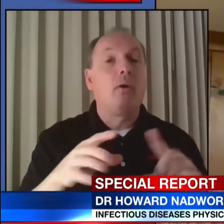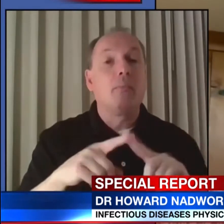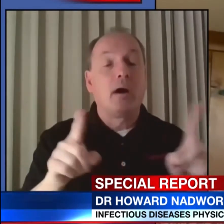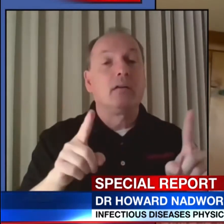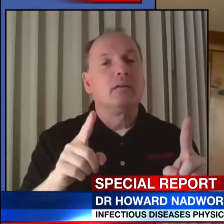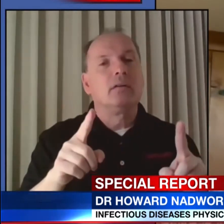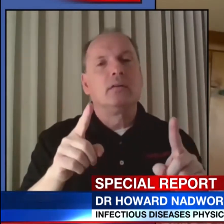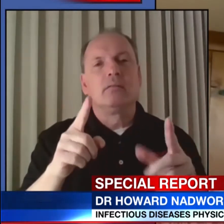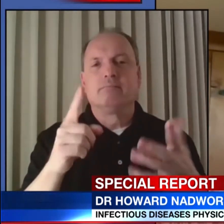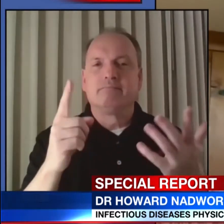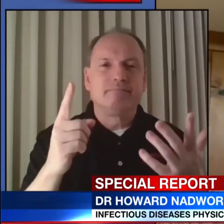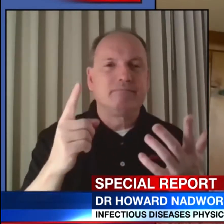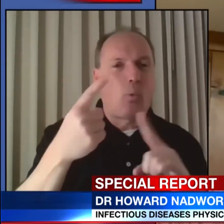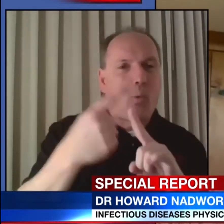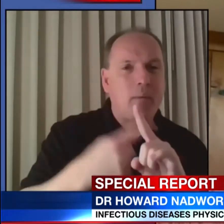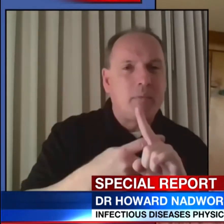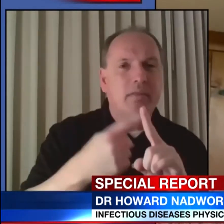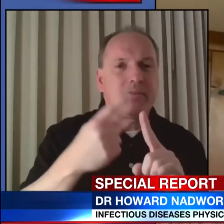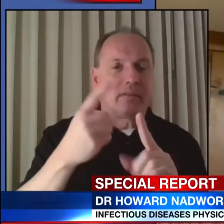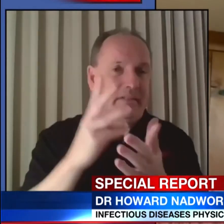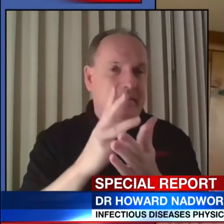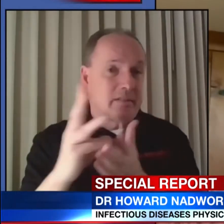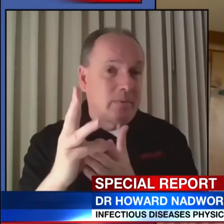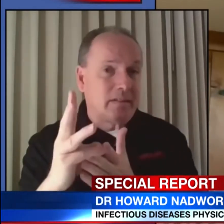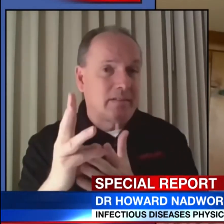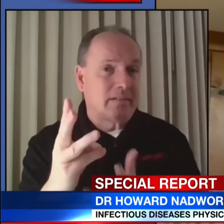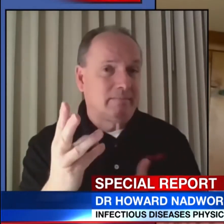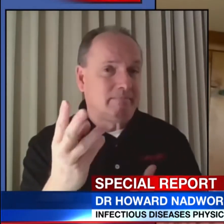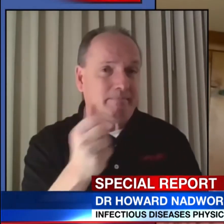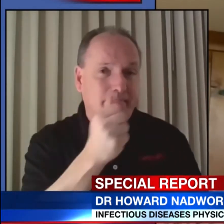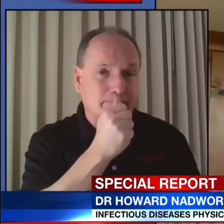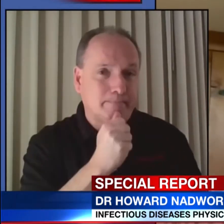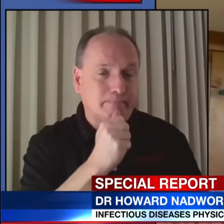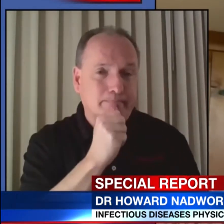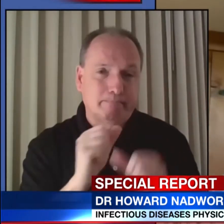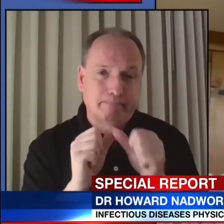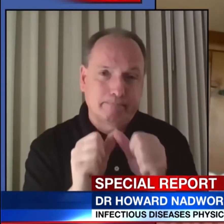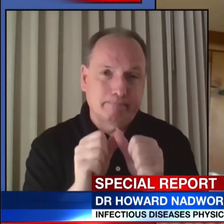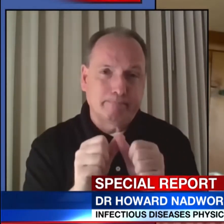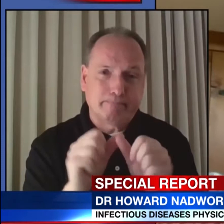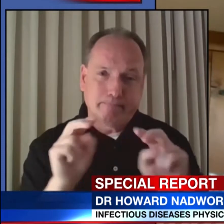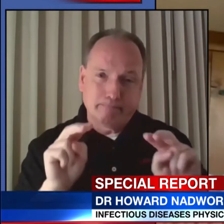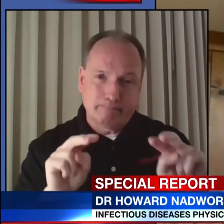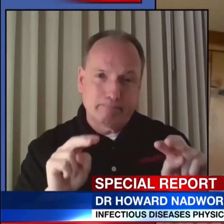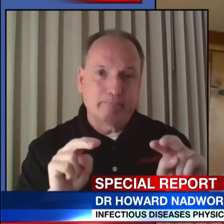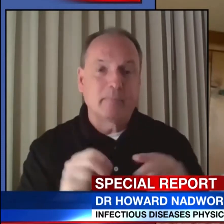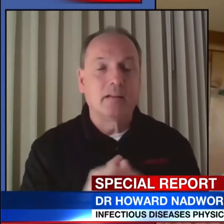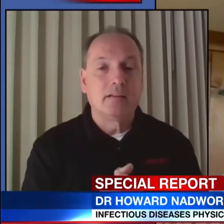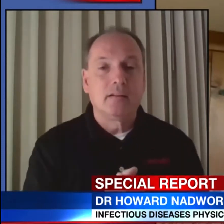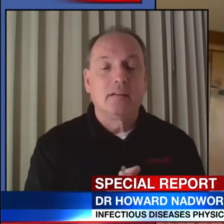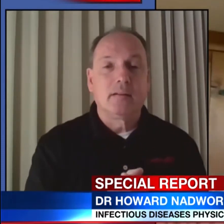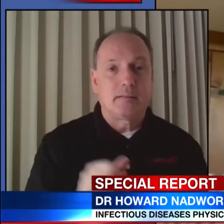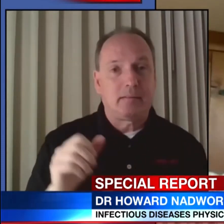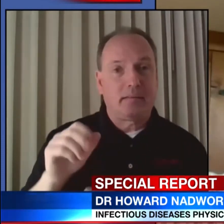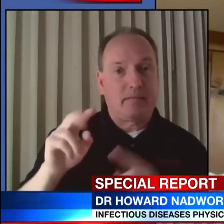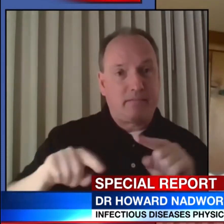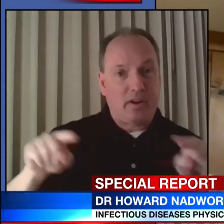SO I'M HOPING THAT PEOPLE DON'T RELAX AT LEAST FOR THE NEXT 4-6 WEEKS UNTIL WE HAVE A BETTER SENSE OF WHERE WE